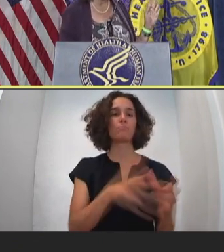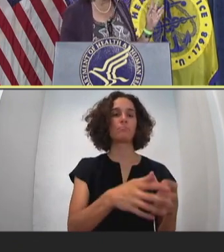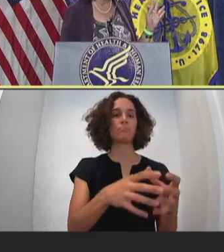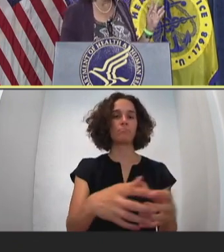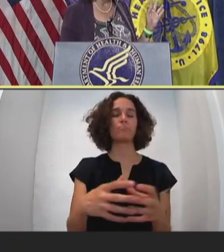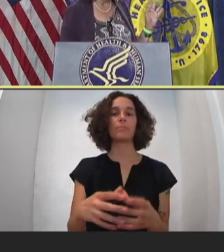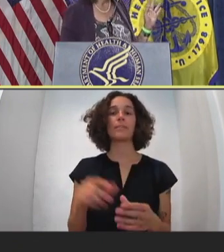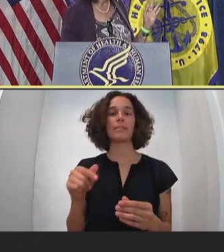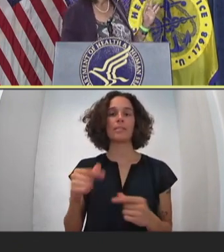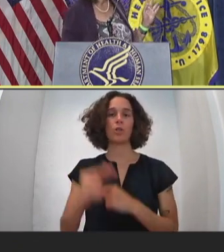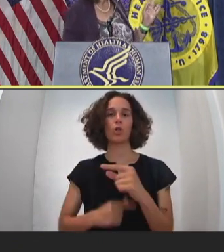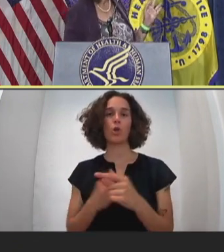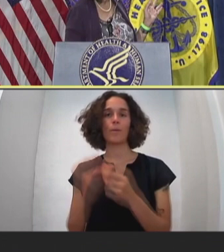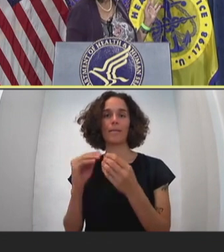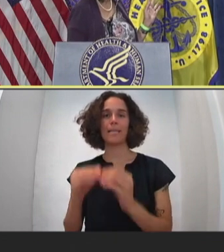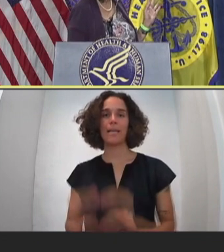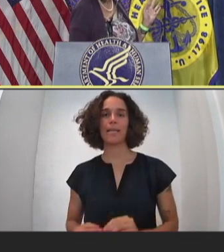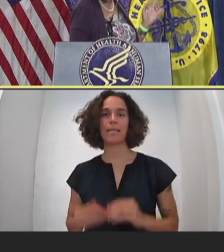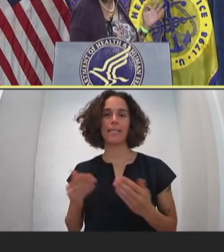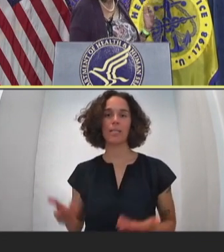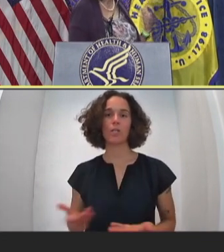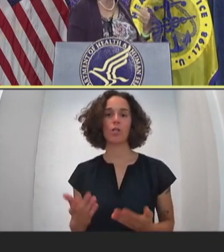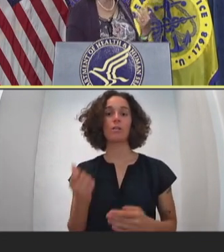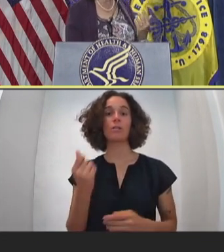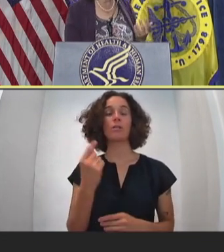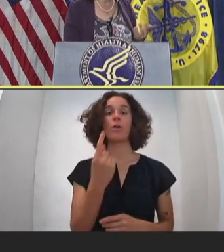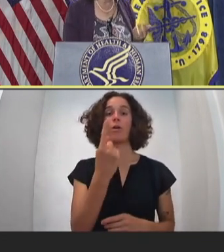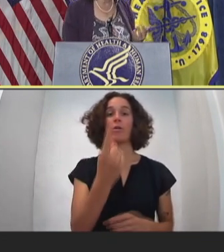But one of the things that we know is that